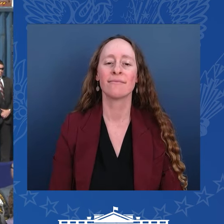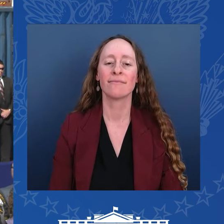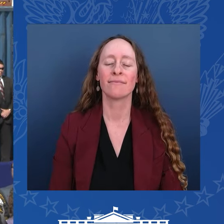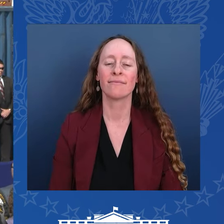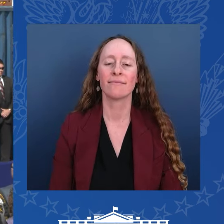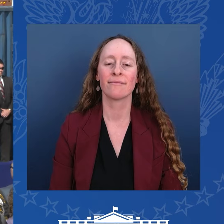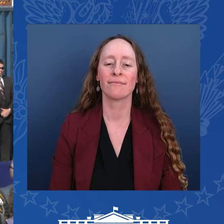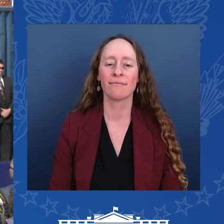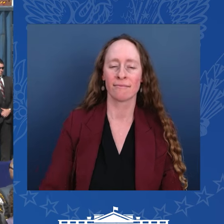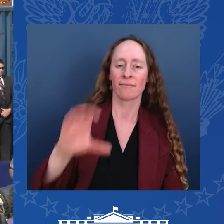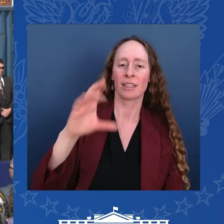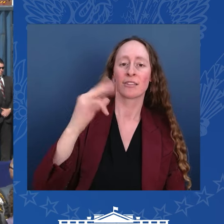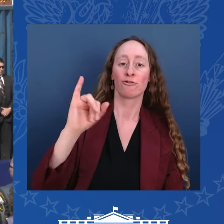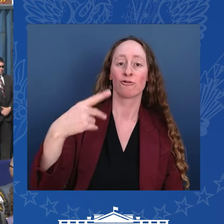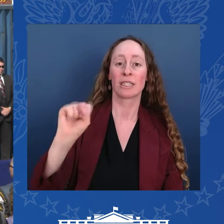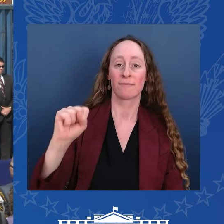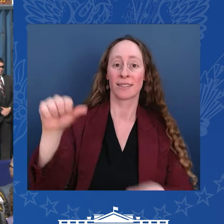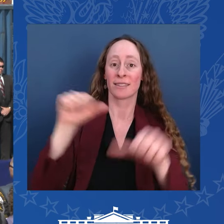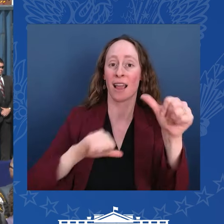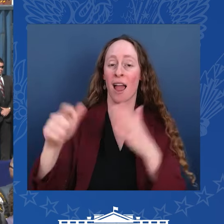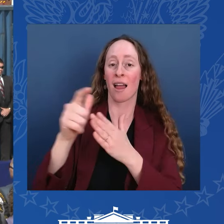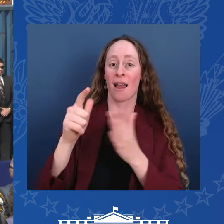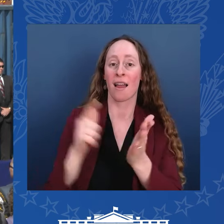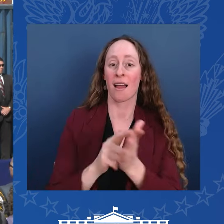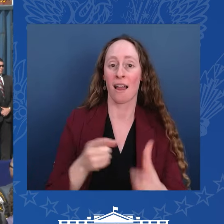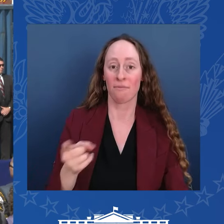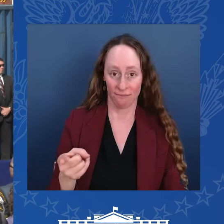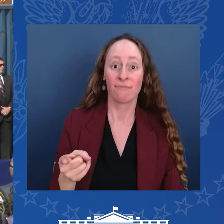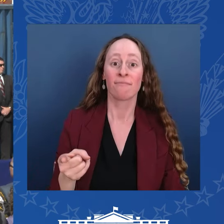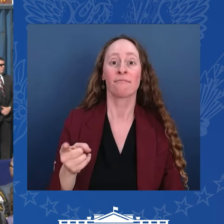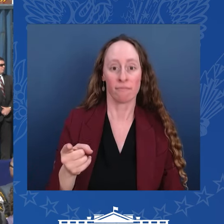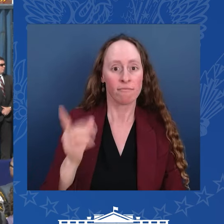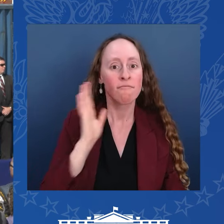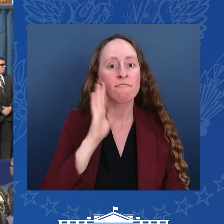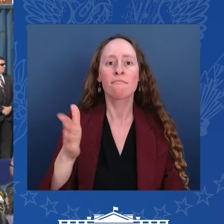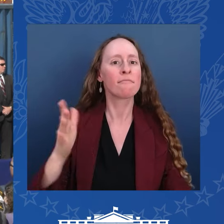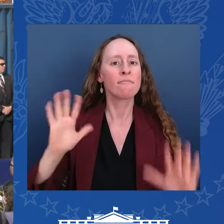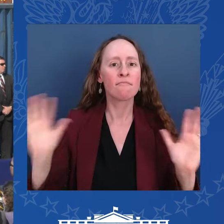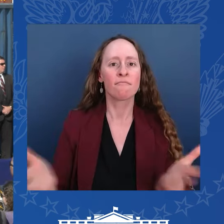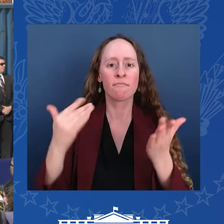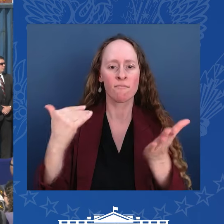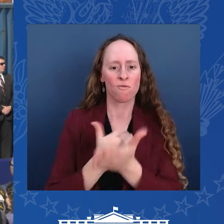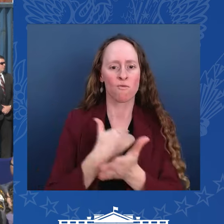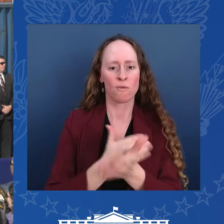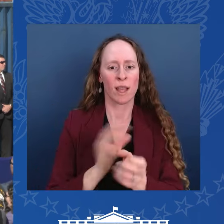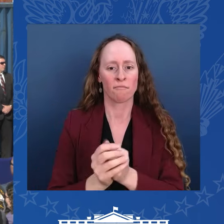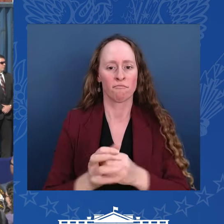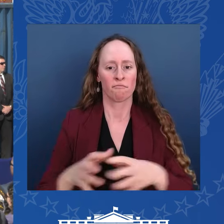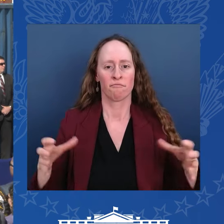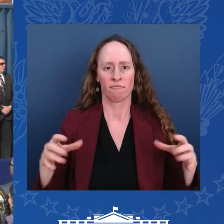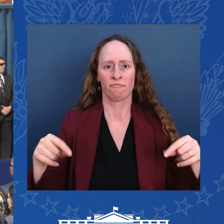Through the Inflation Reduction Act, we made the largest investment ever in history to fight climate change and accelerate clean energy.